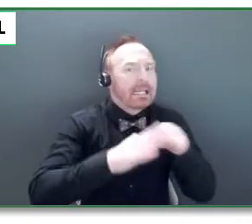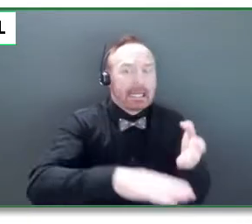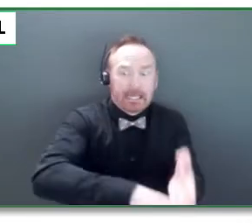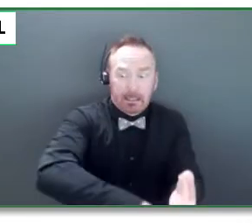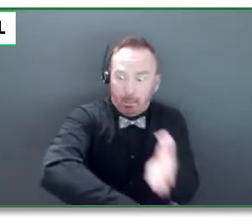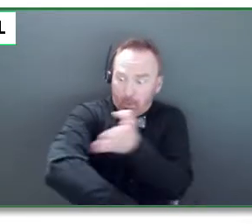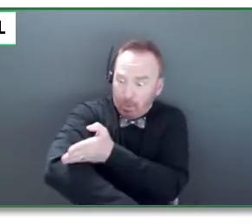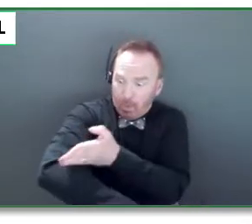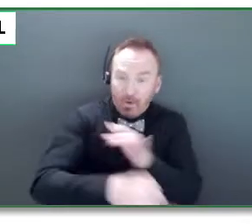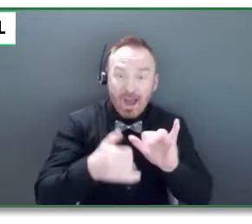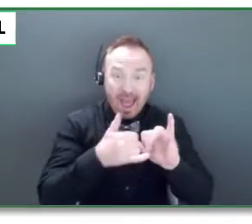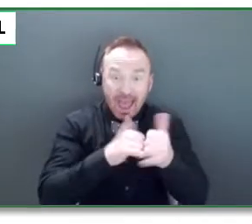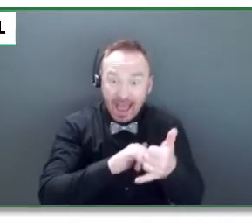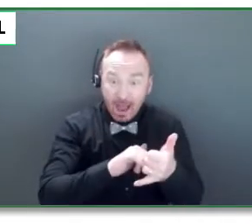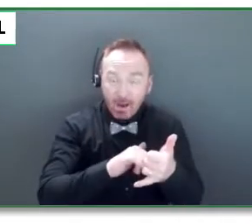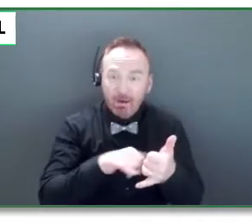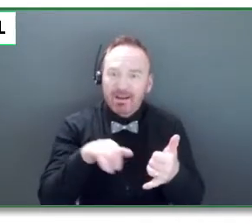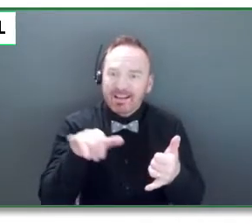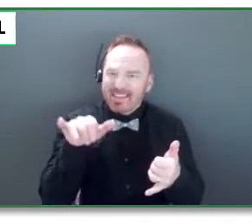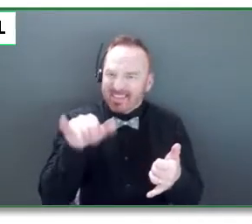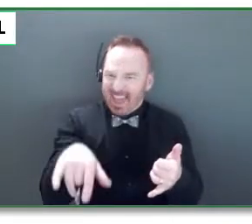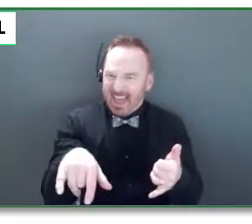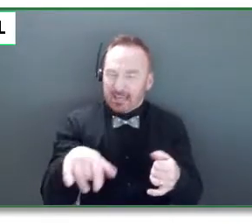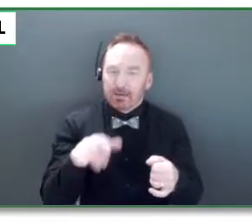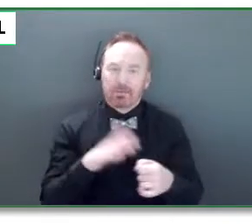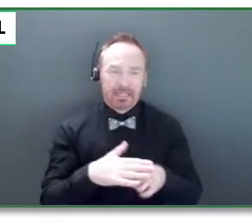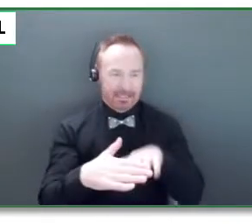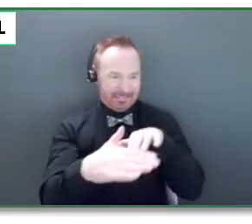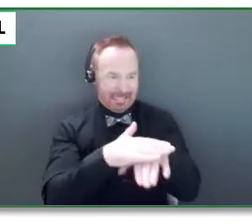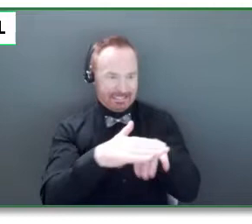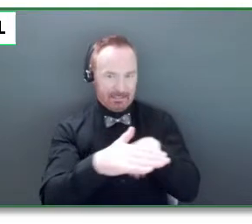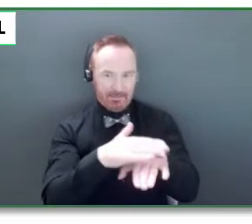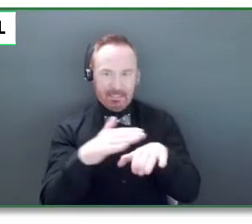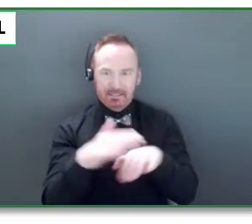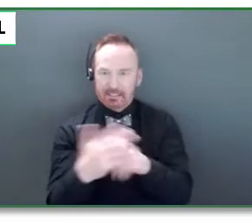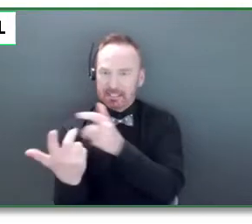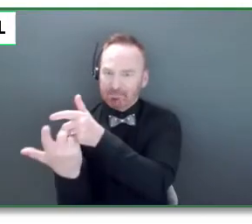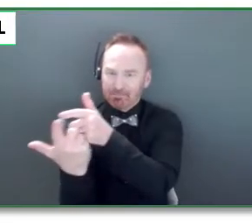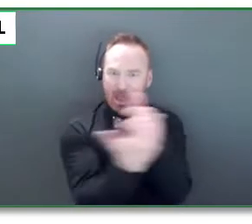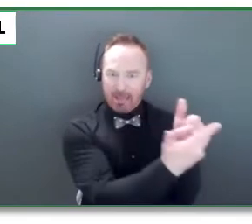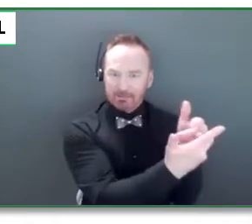in all aspects. Next.